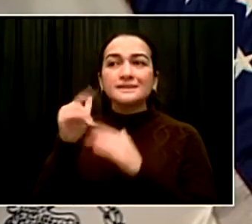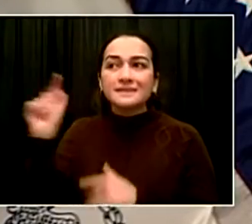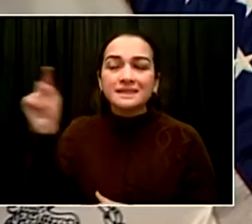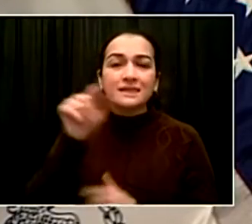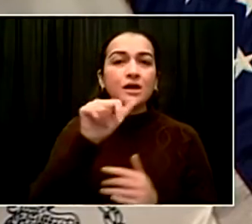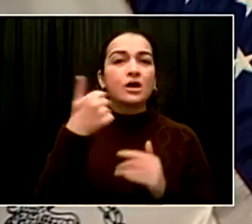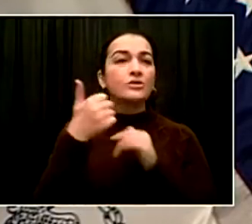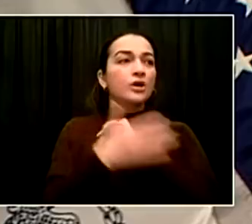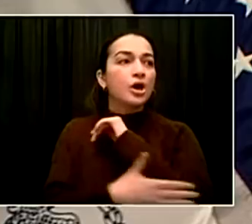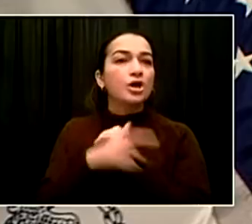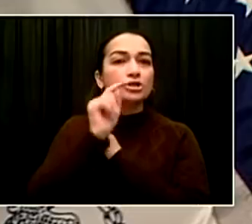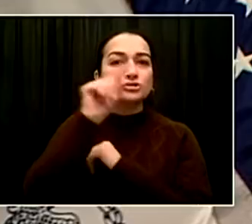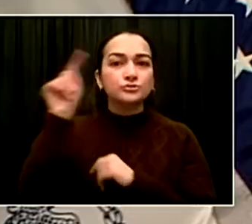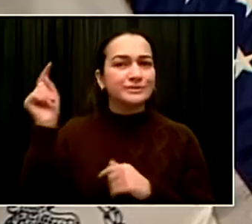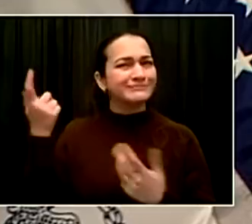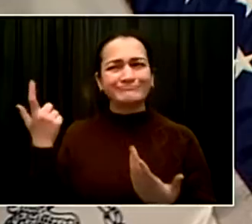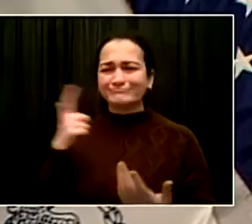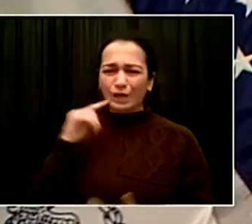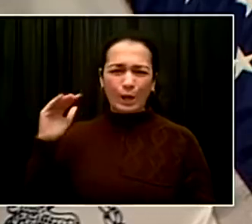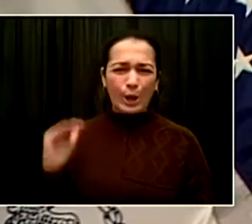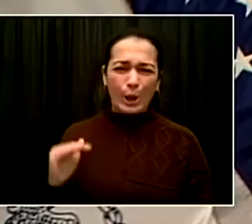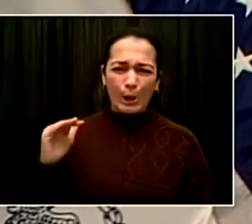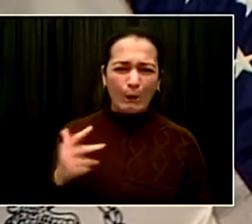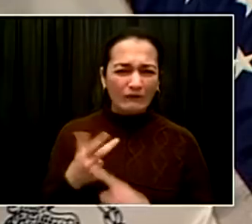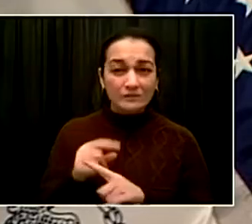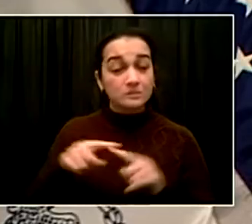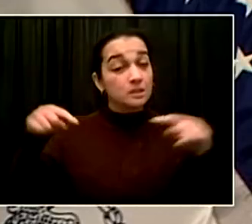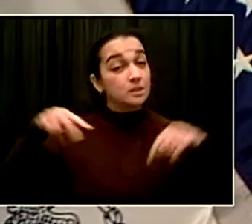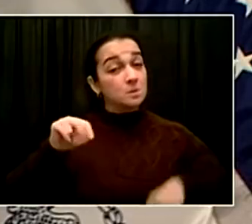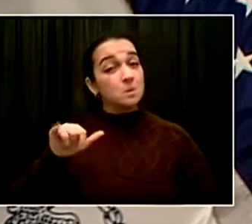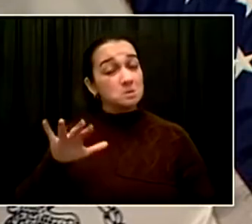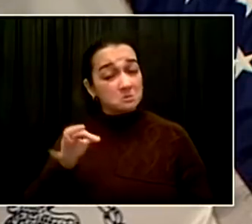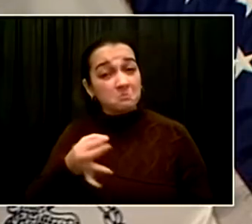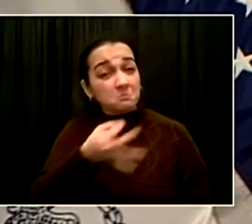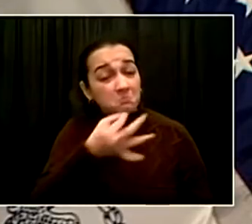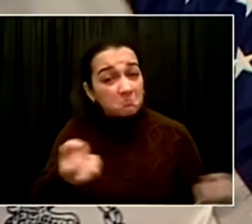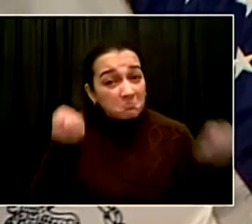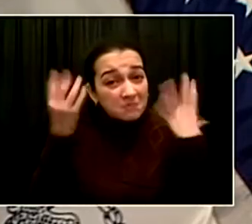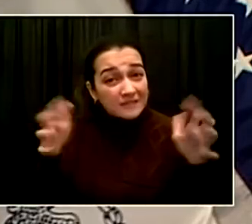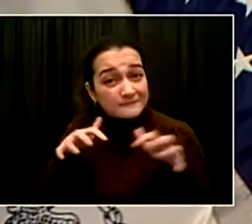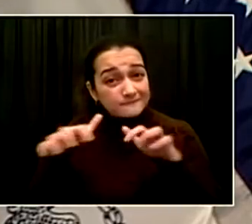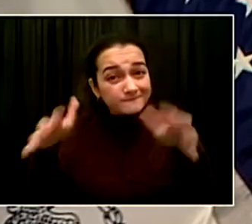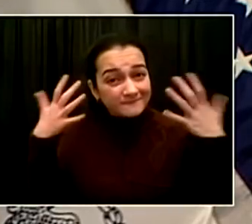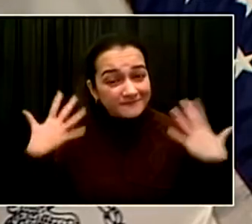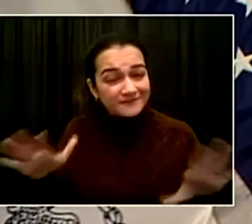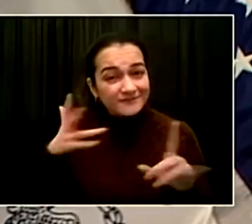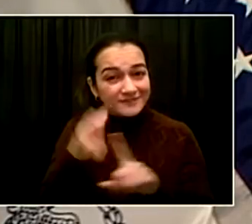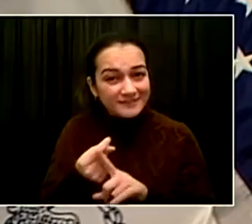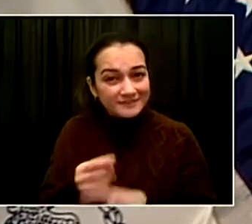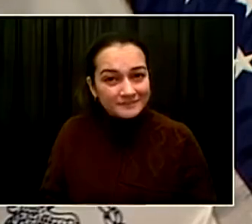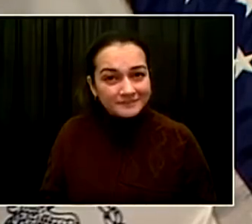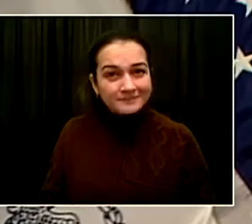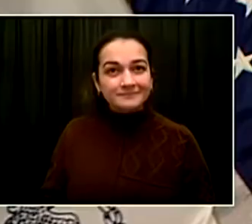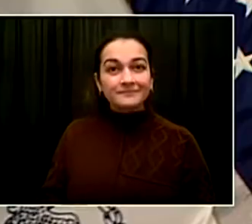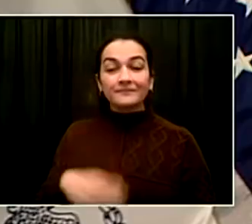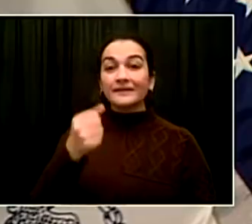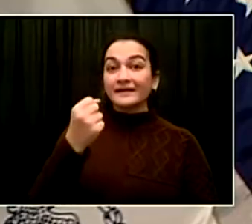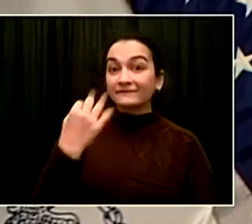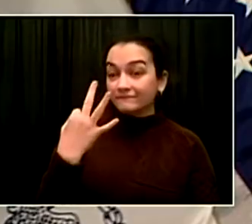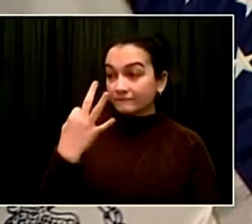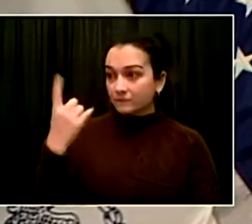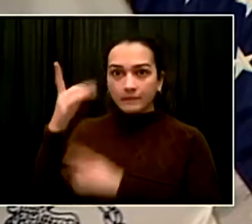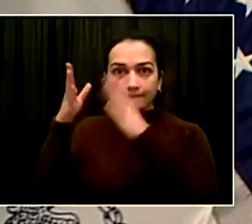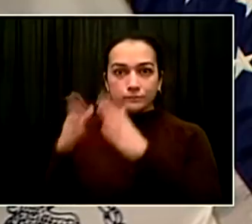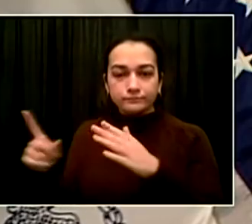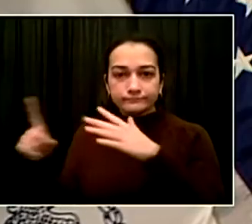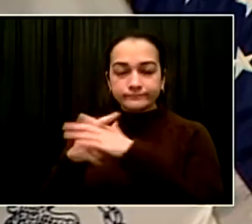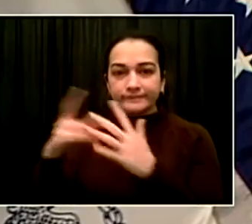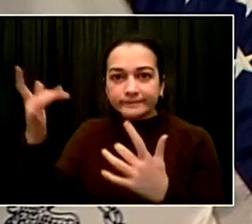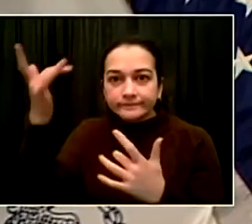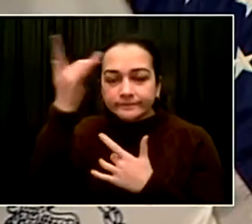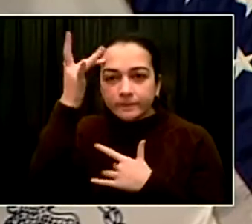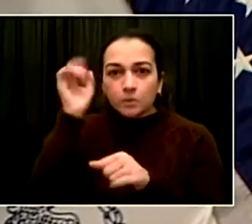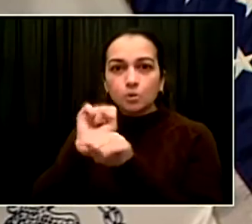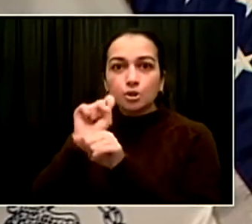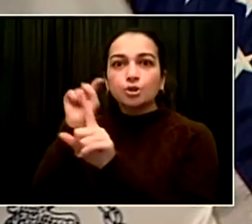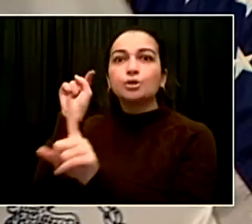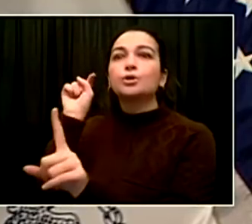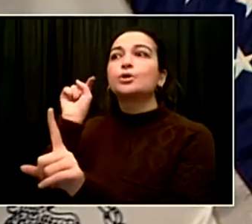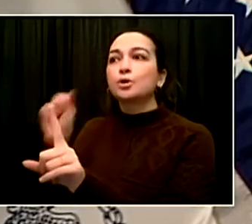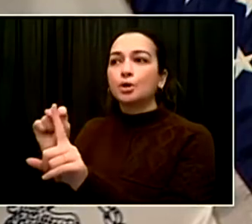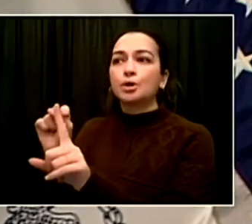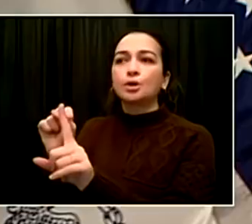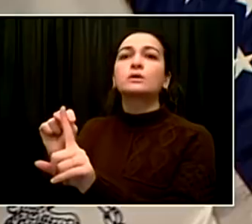ANY PLACE IN AMERICA IN TERMS OF